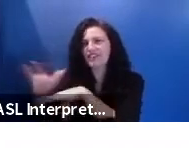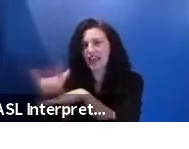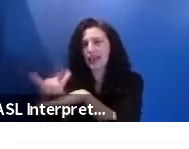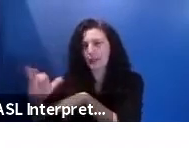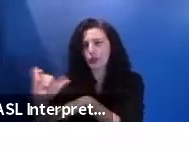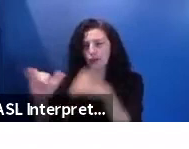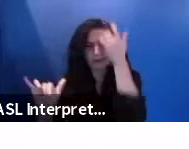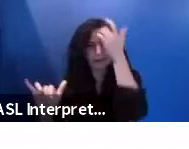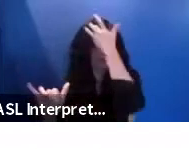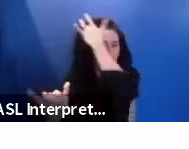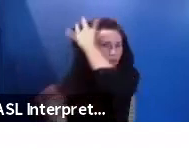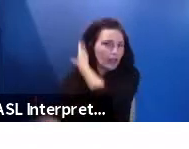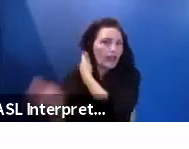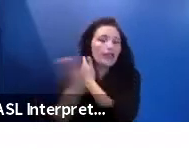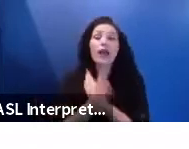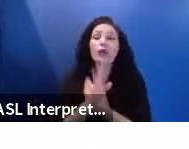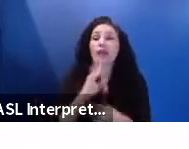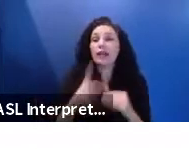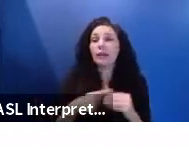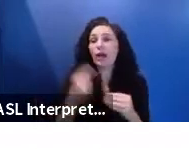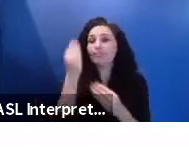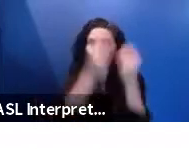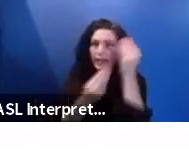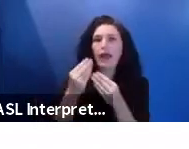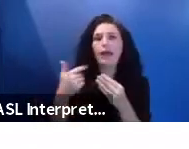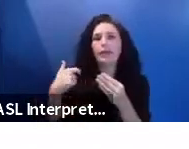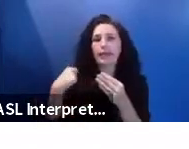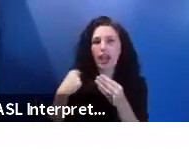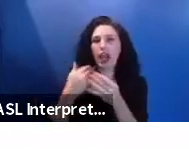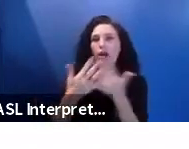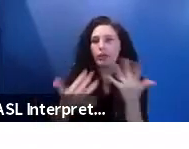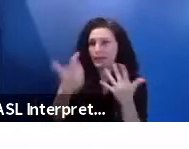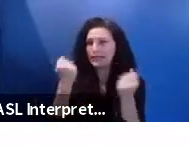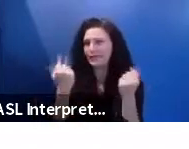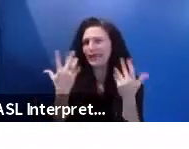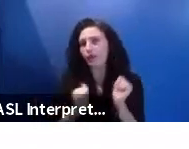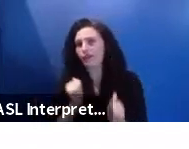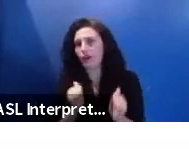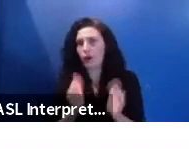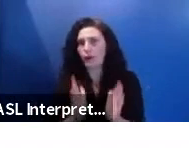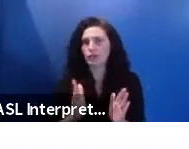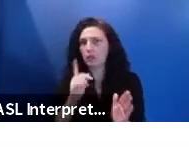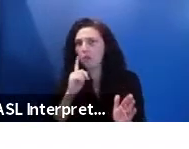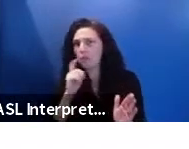because I know from talking to performers, that's something that's of great importance. Obviously performers, when having makeup and hair done,